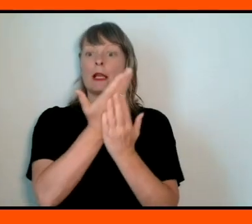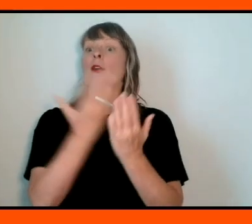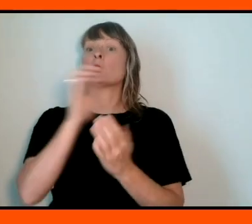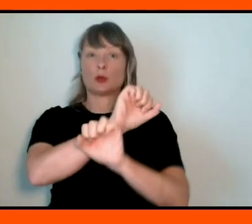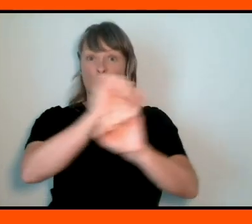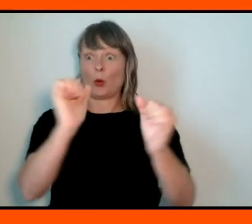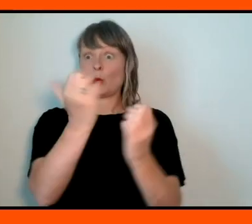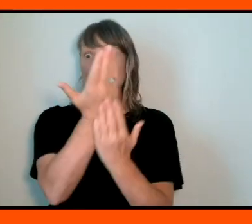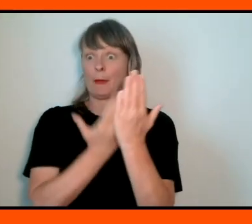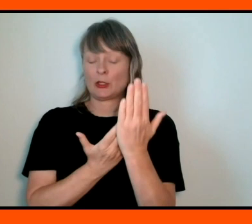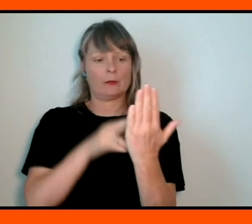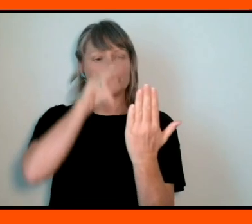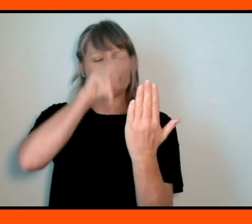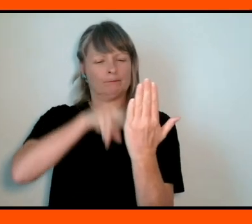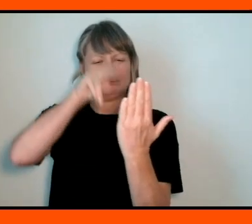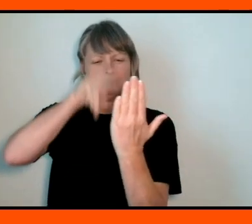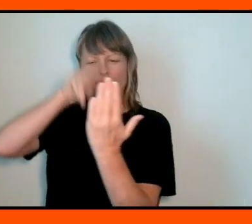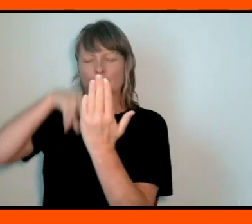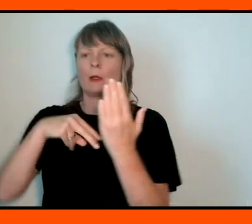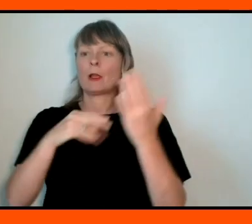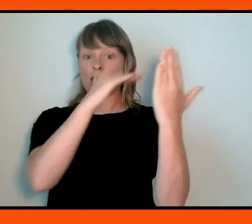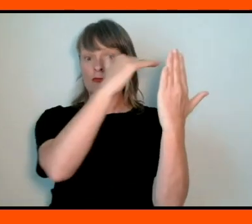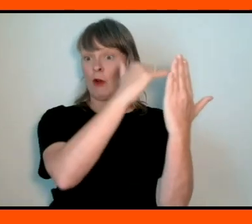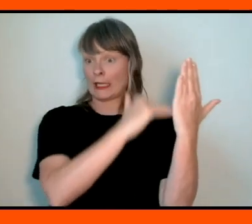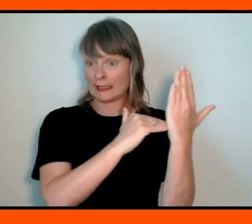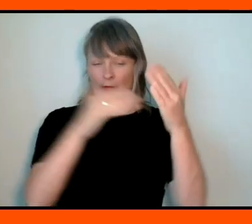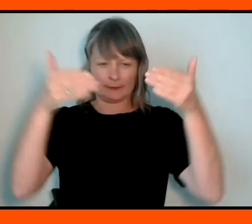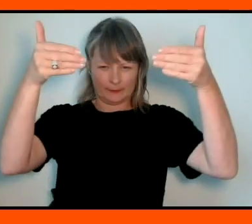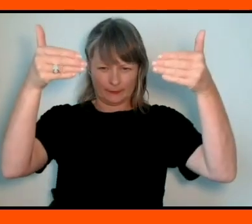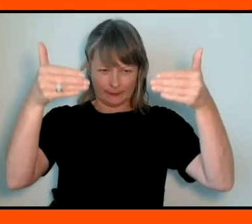We will also review all the existing topics against the same criteria.